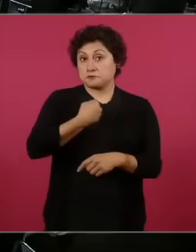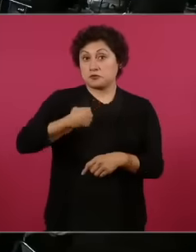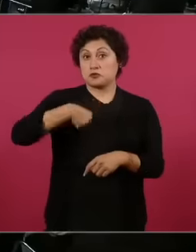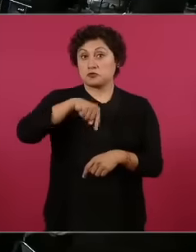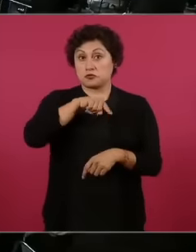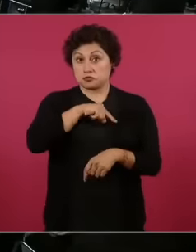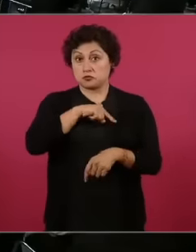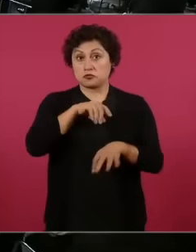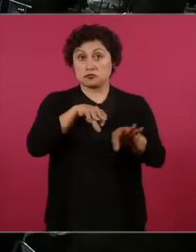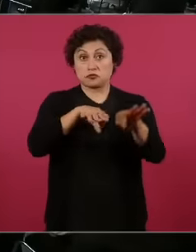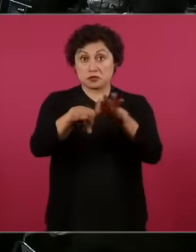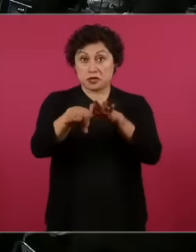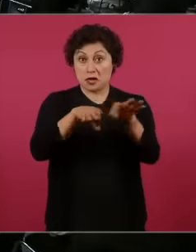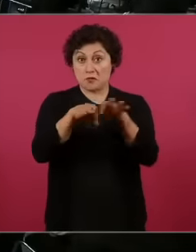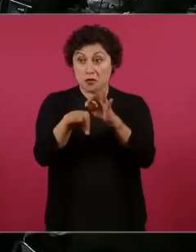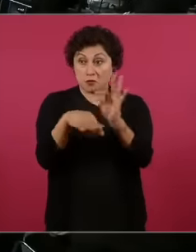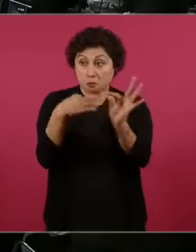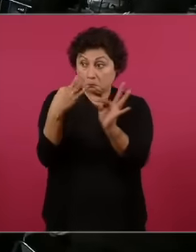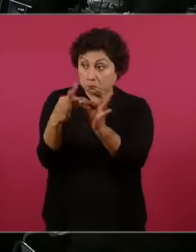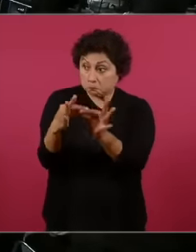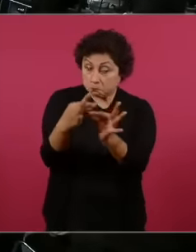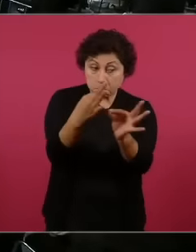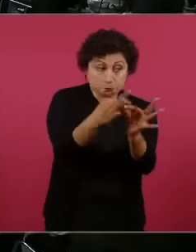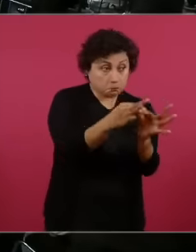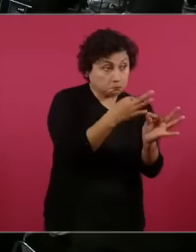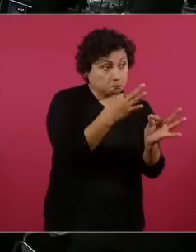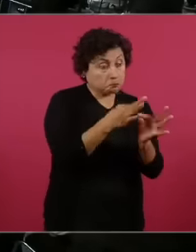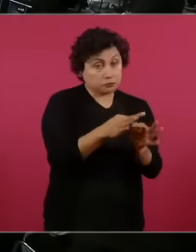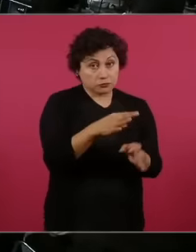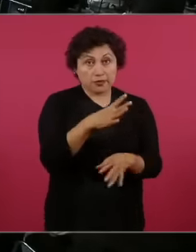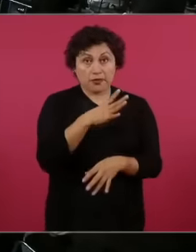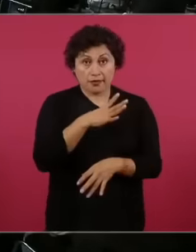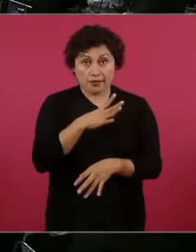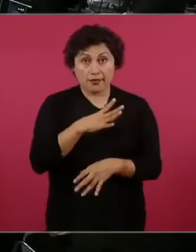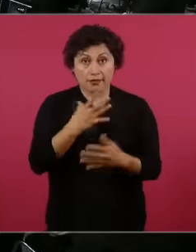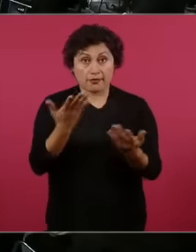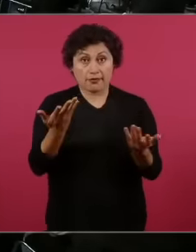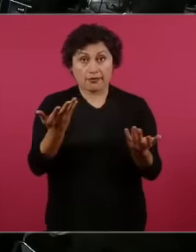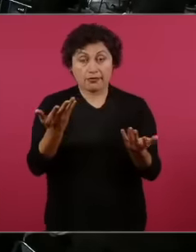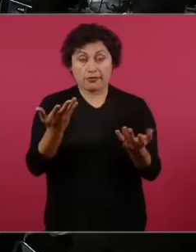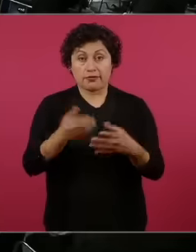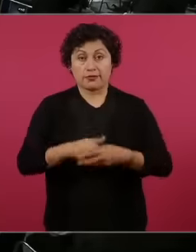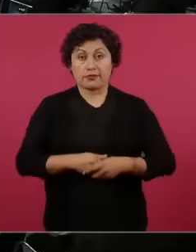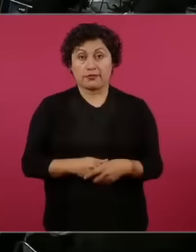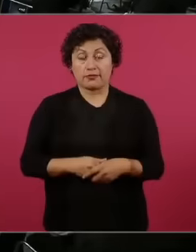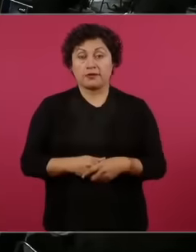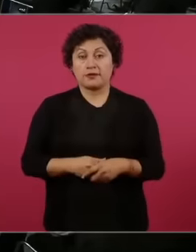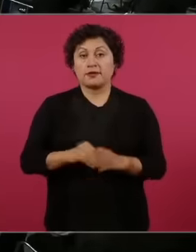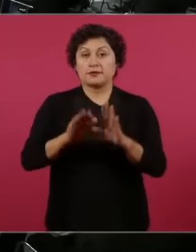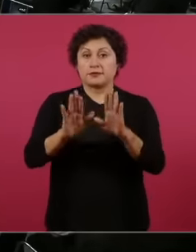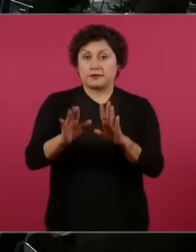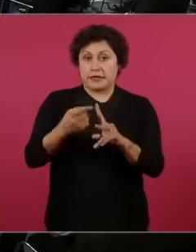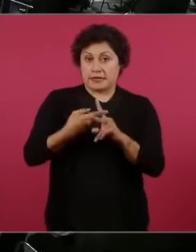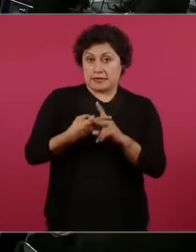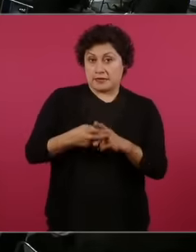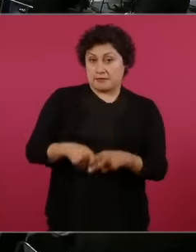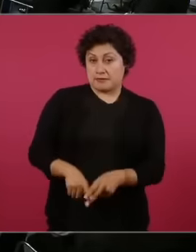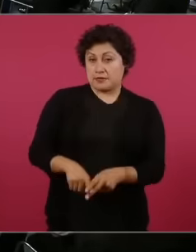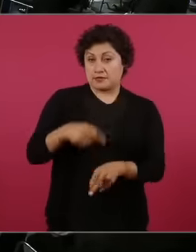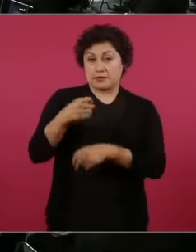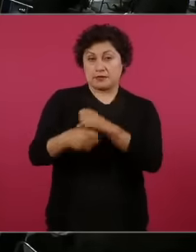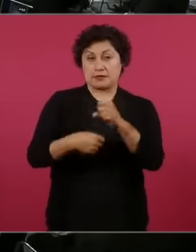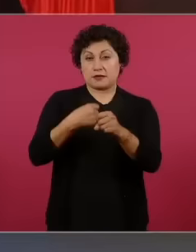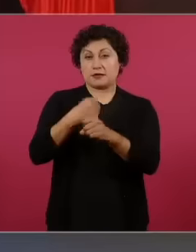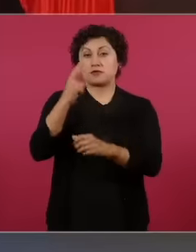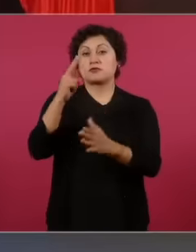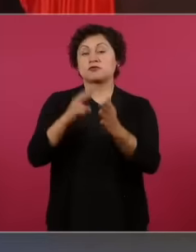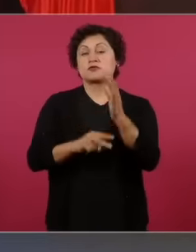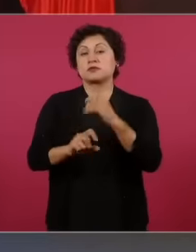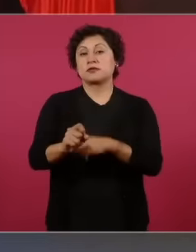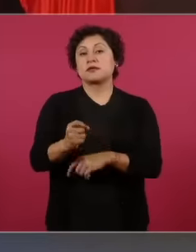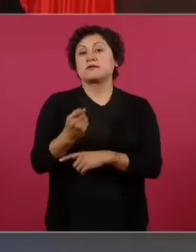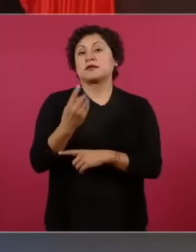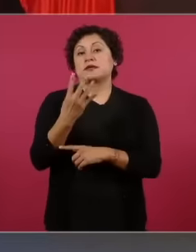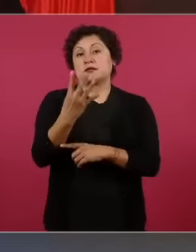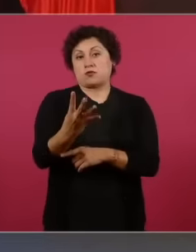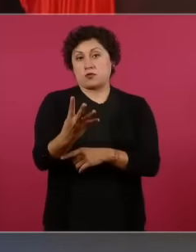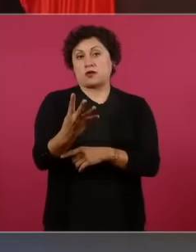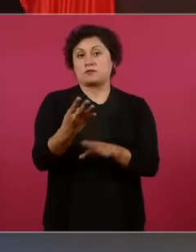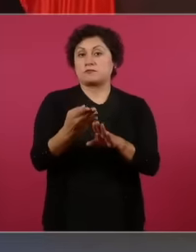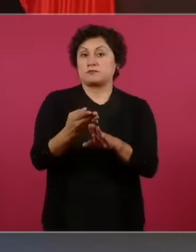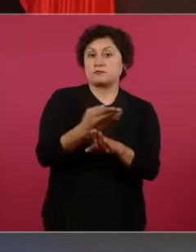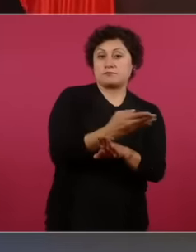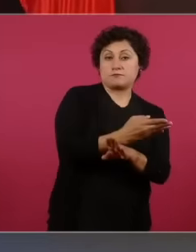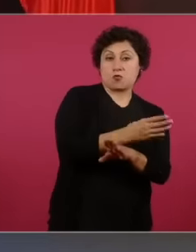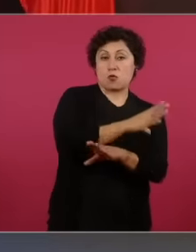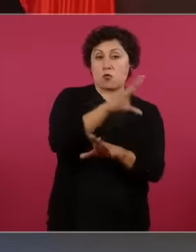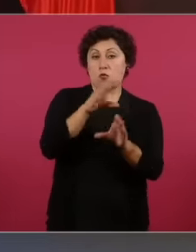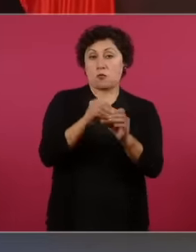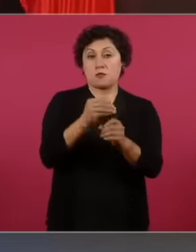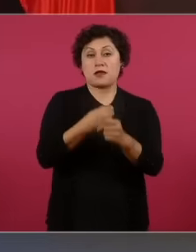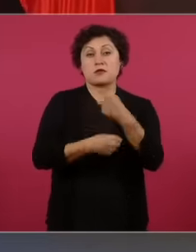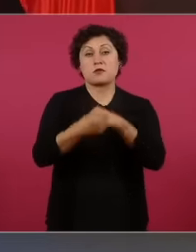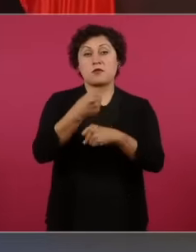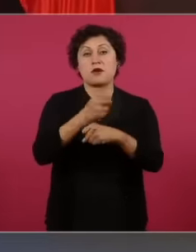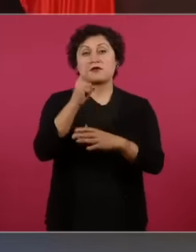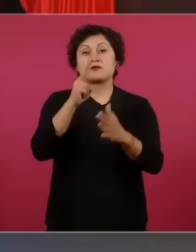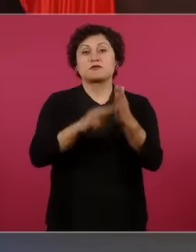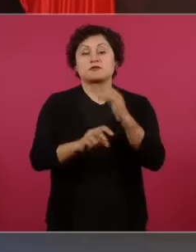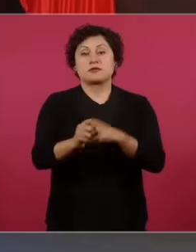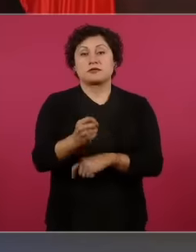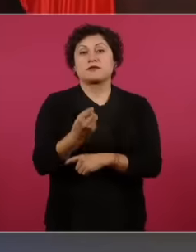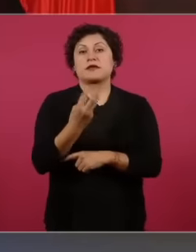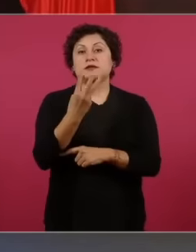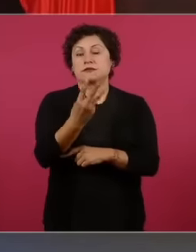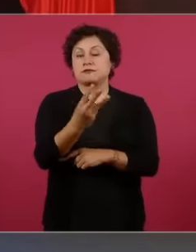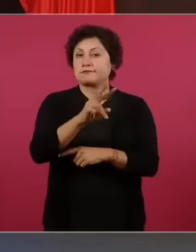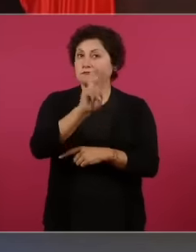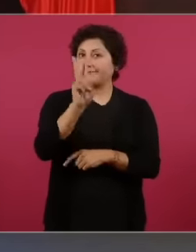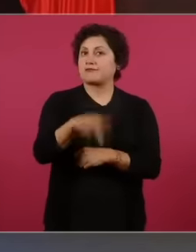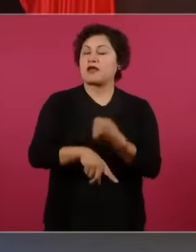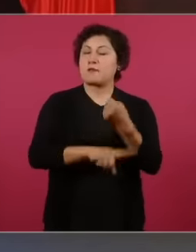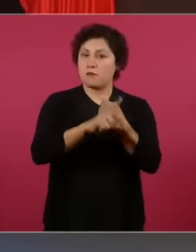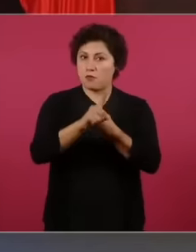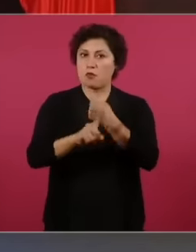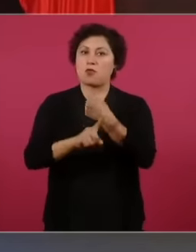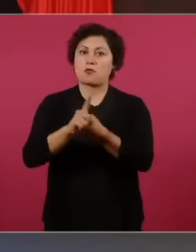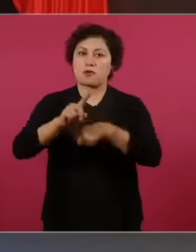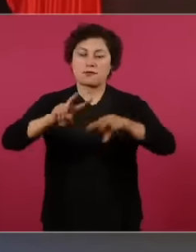full employment at the beginning of the year and last year we had a lot of problems because there were no